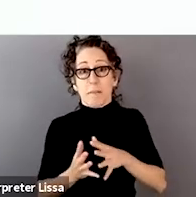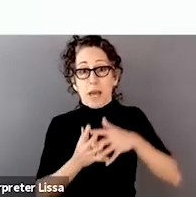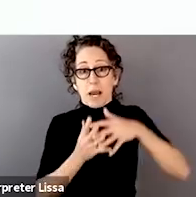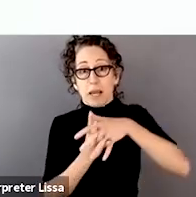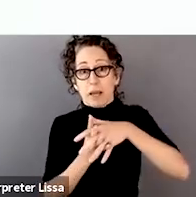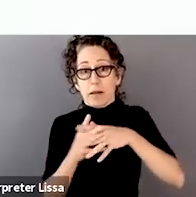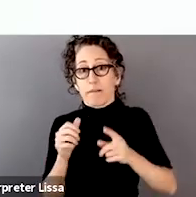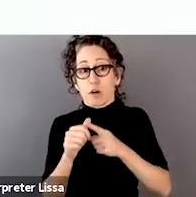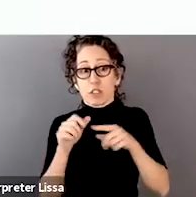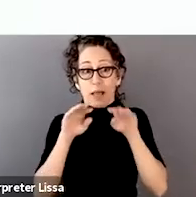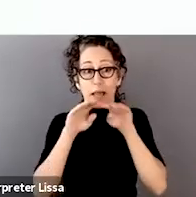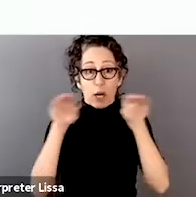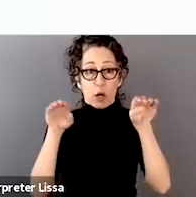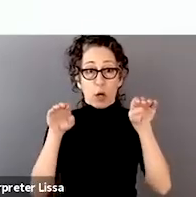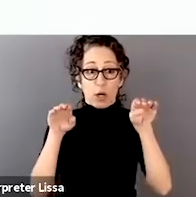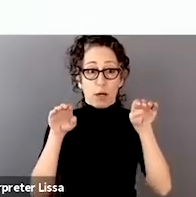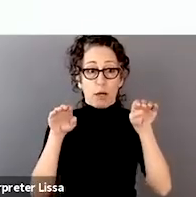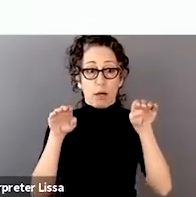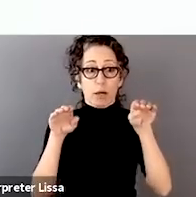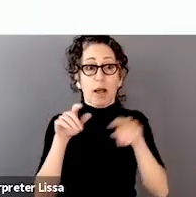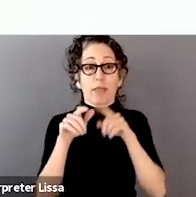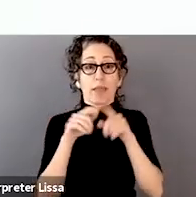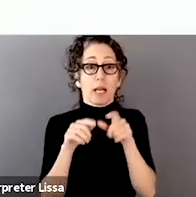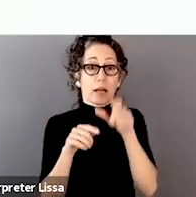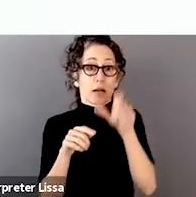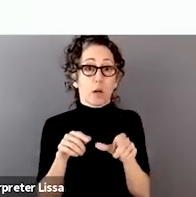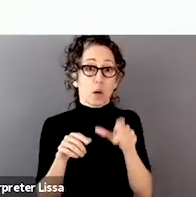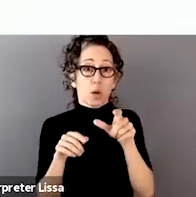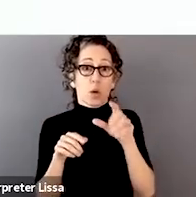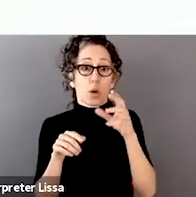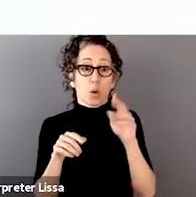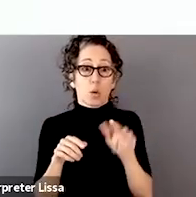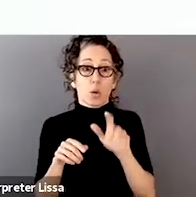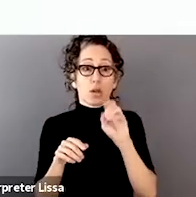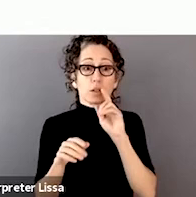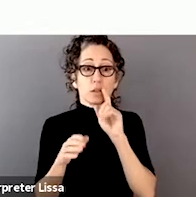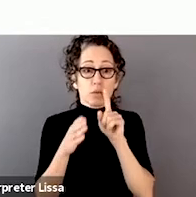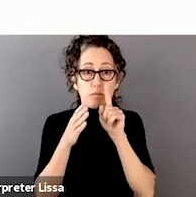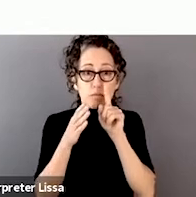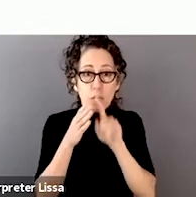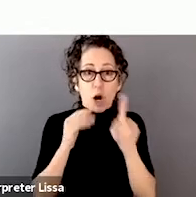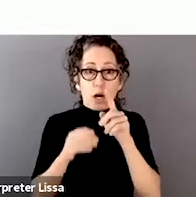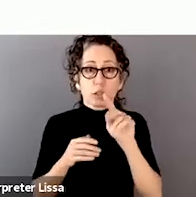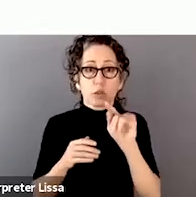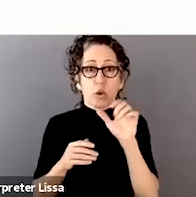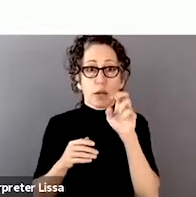using an LM by Google to map the tokens to the pre-existing dimension.